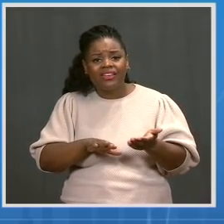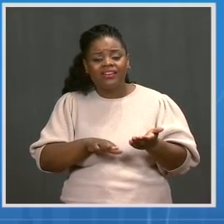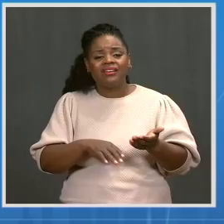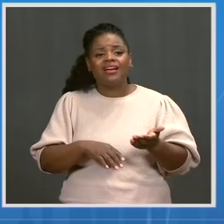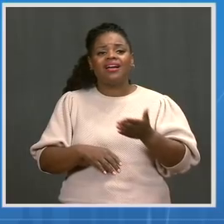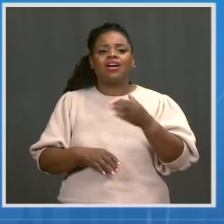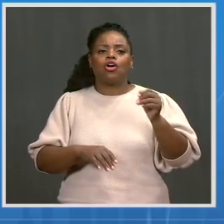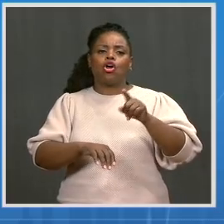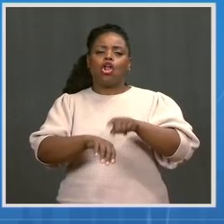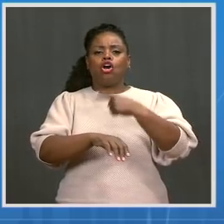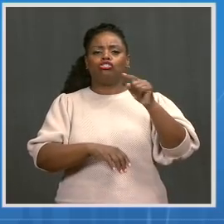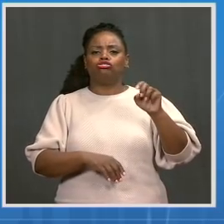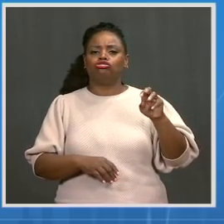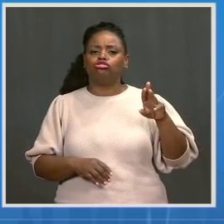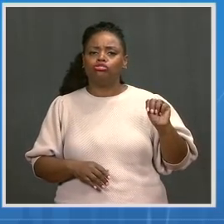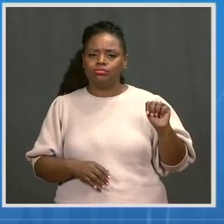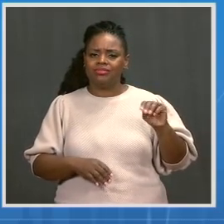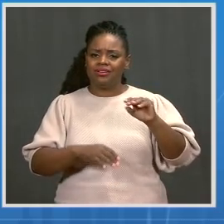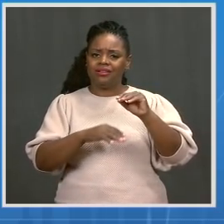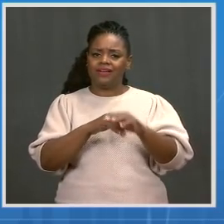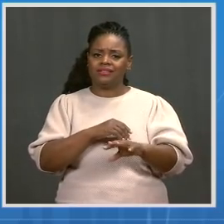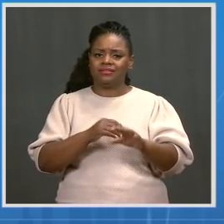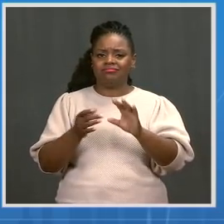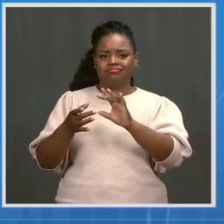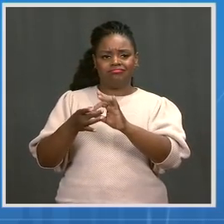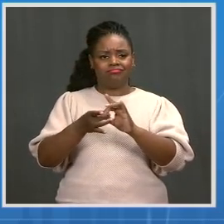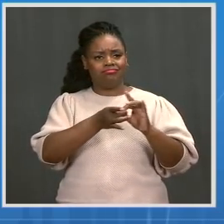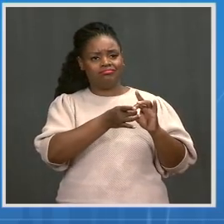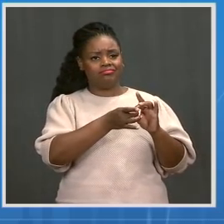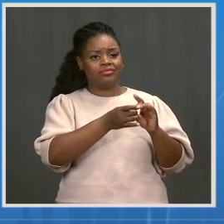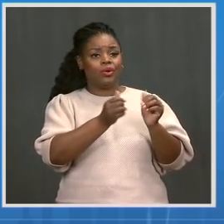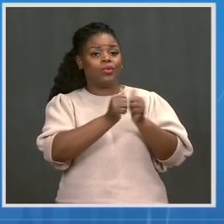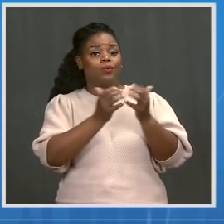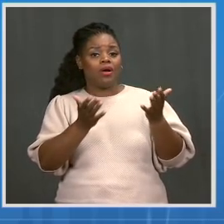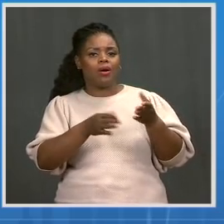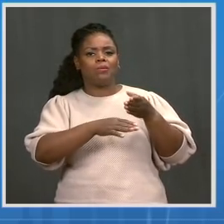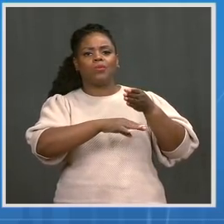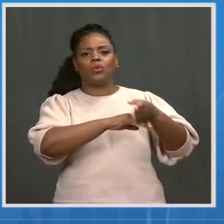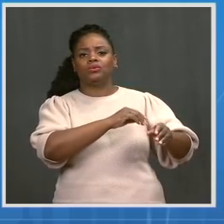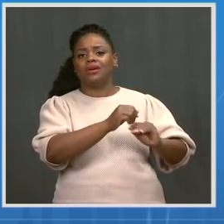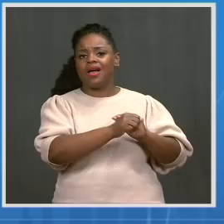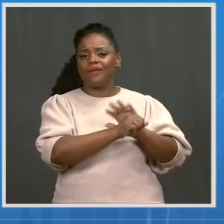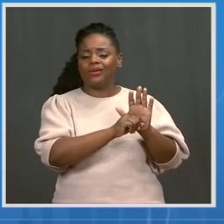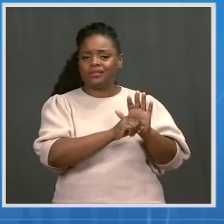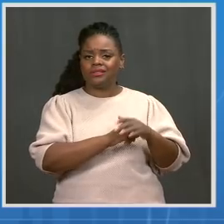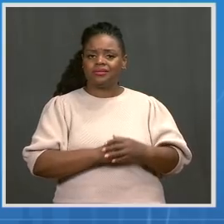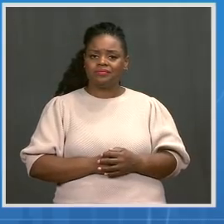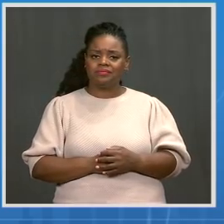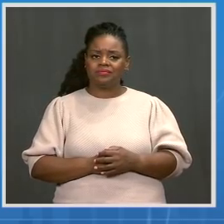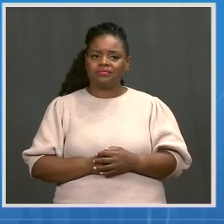associated with post-COVID conditions. I invite you to visit the CDC website to review new information